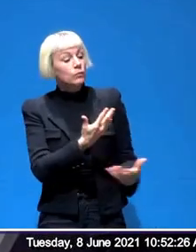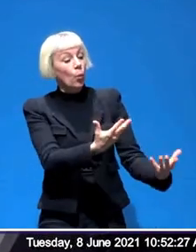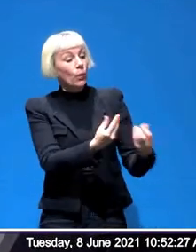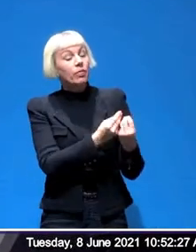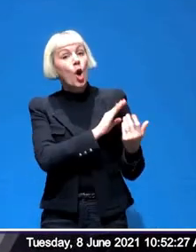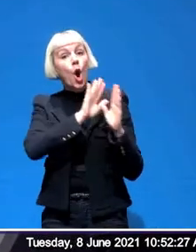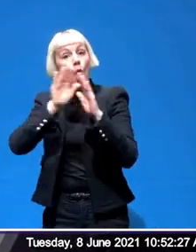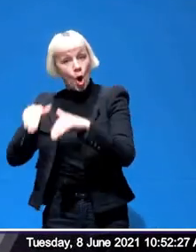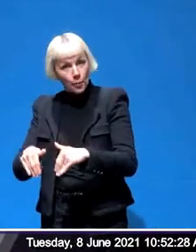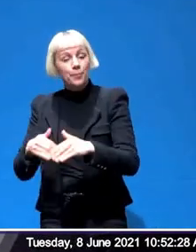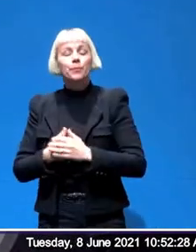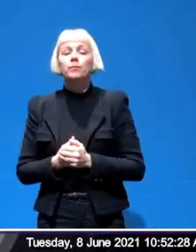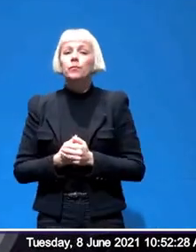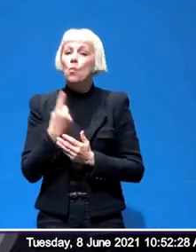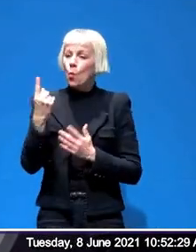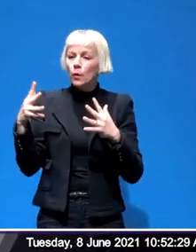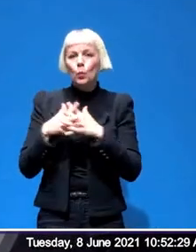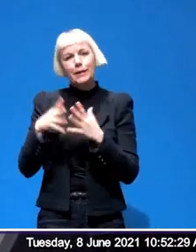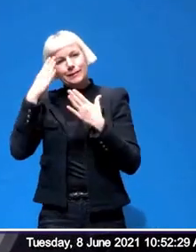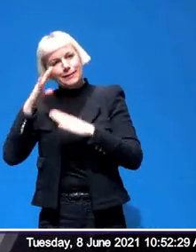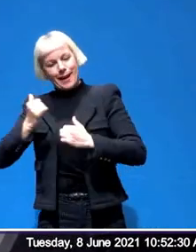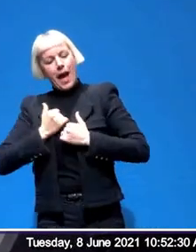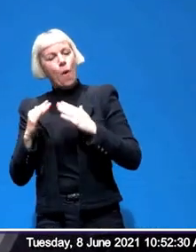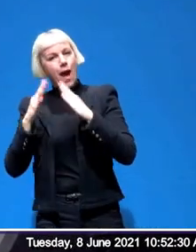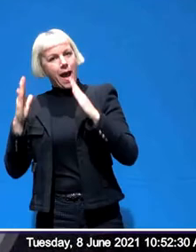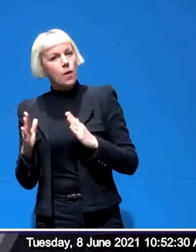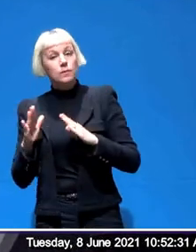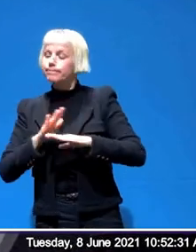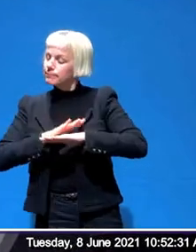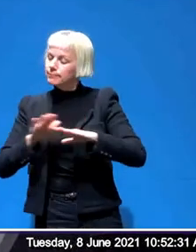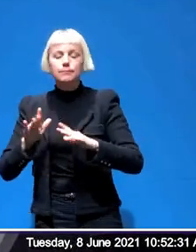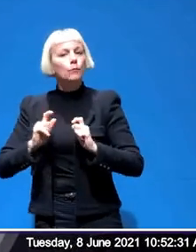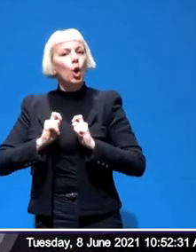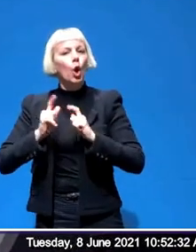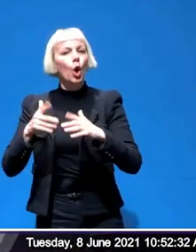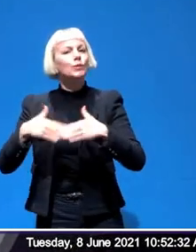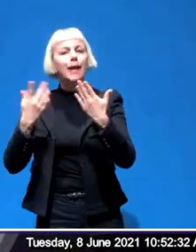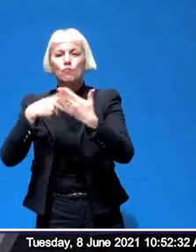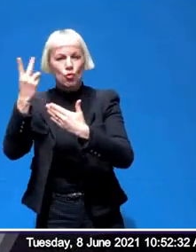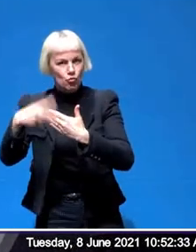He didn't attend his day option. Muriel, Sandra and Wayne kept in touch over the following weeks.